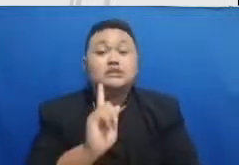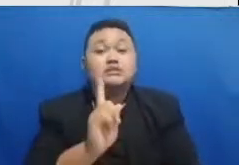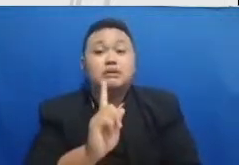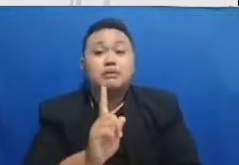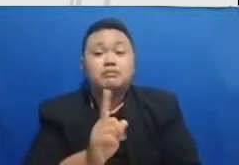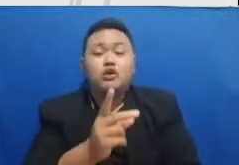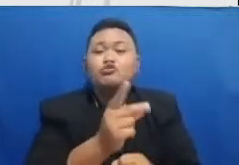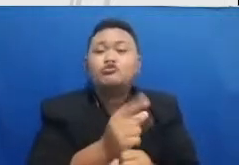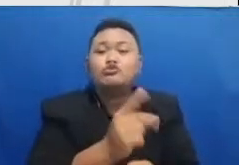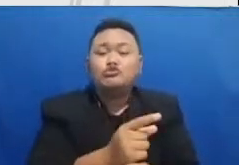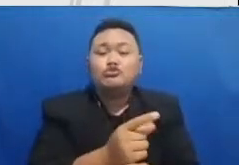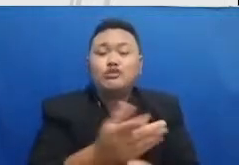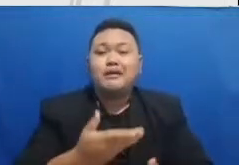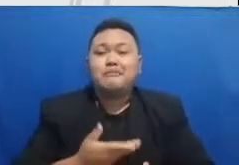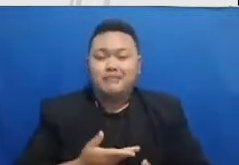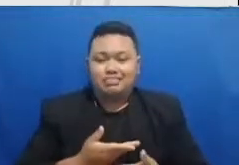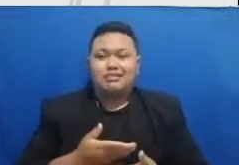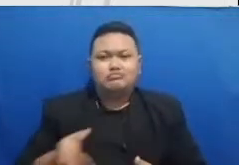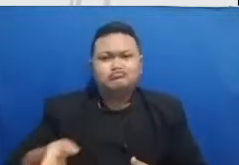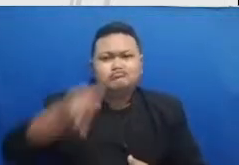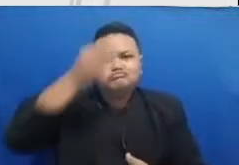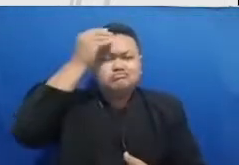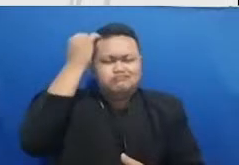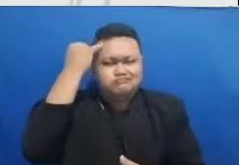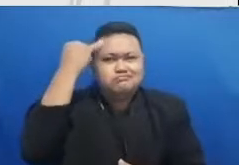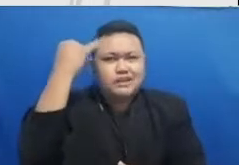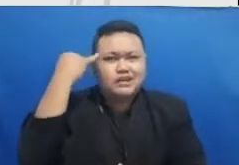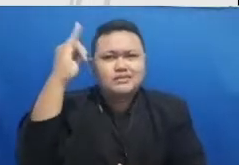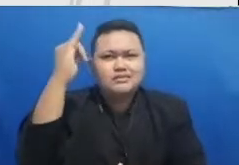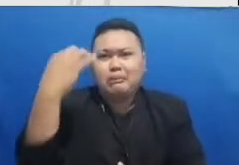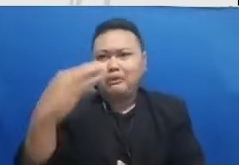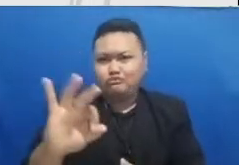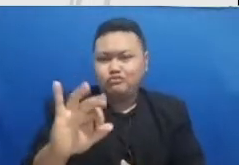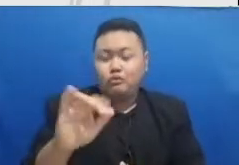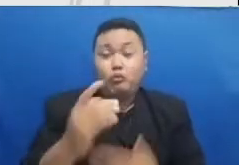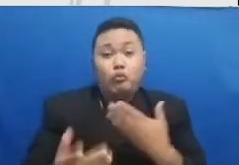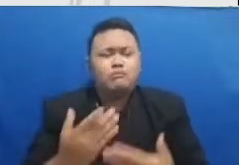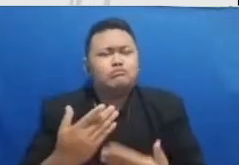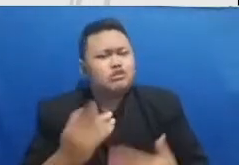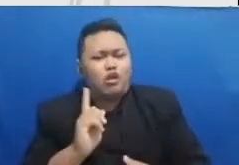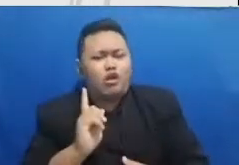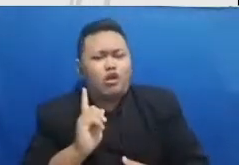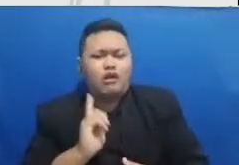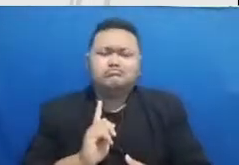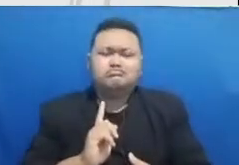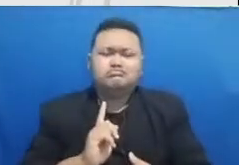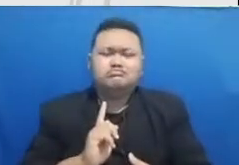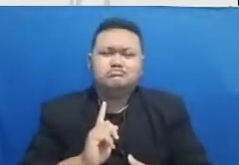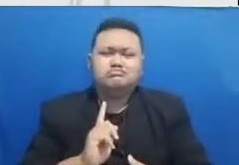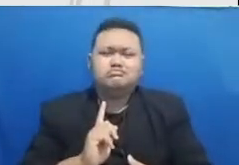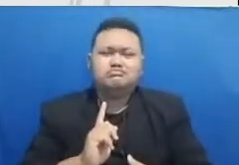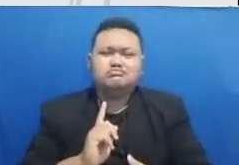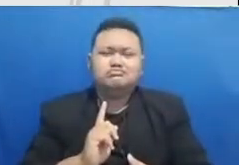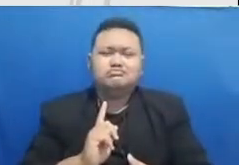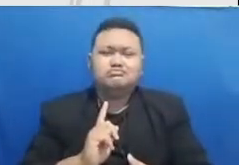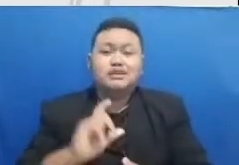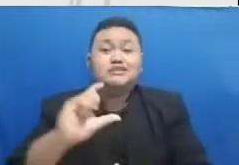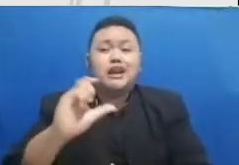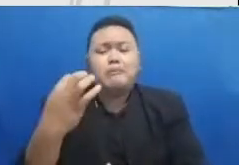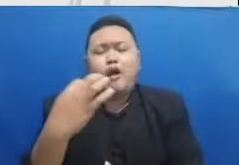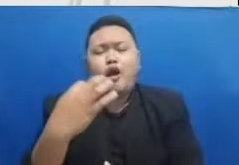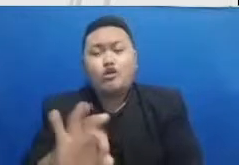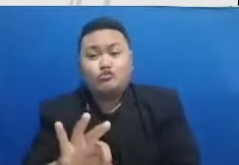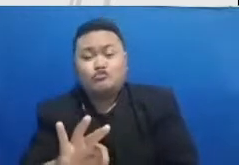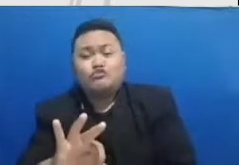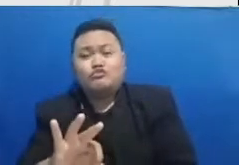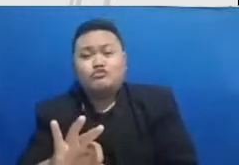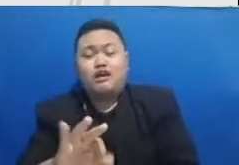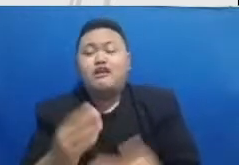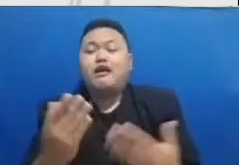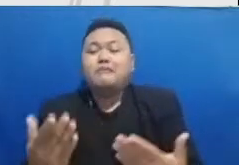for example there is an ABCD E feature and there is an application for ABCD E matic, it might be student achievement.